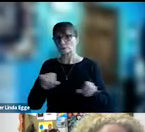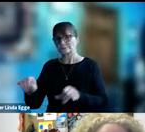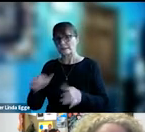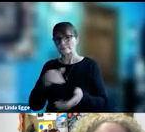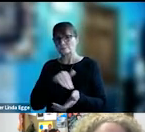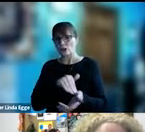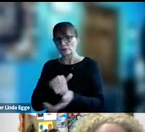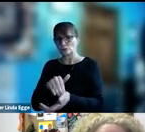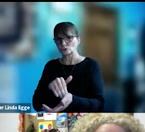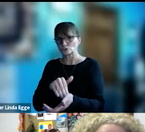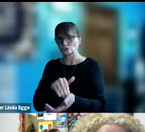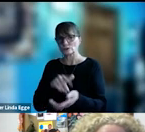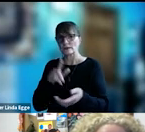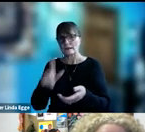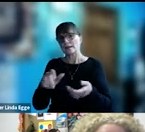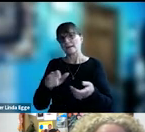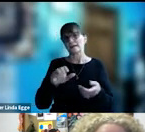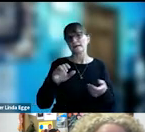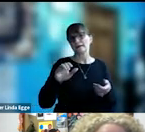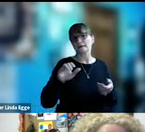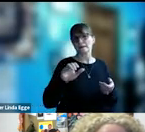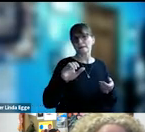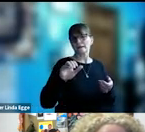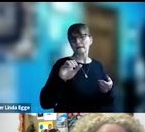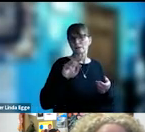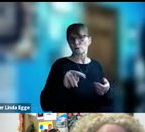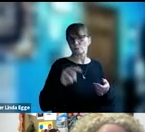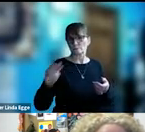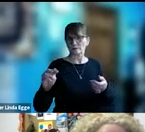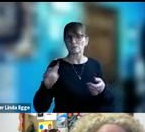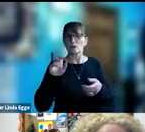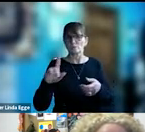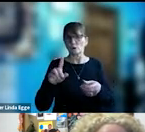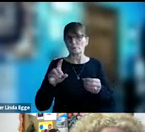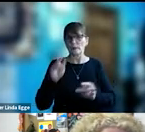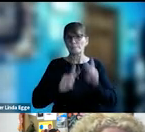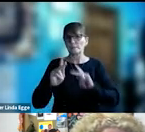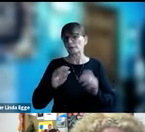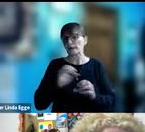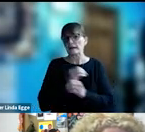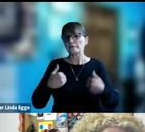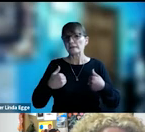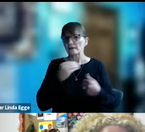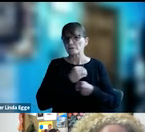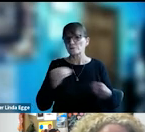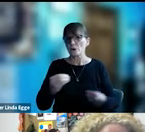or same, like in Albuquerque, there's a couple healthcare for the homeless or like healthcare for the homeless places.